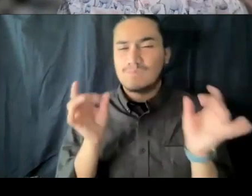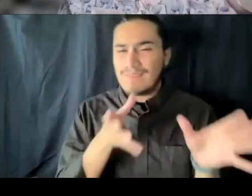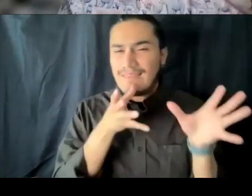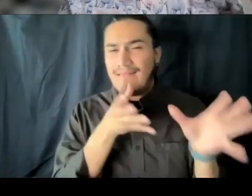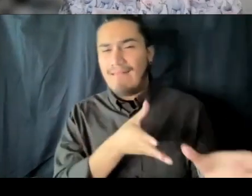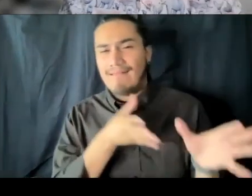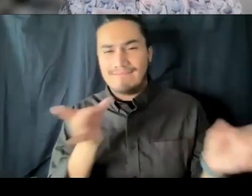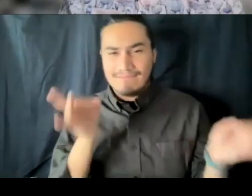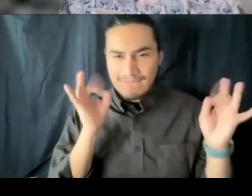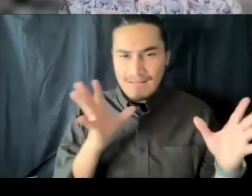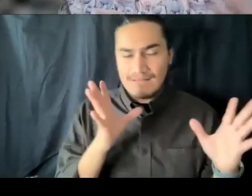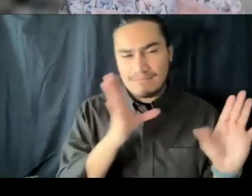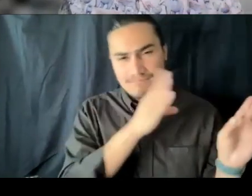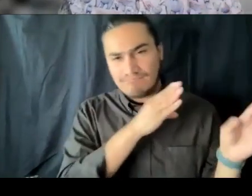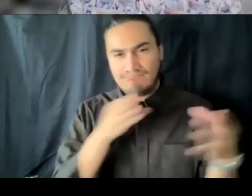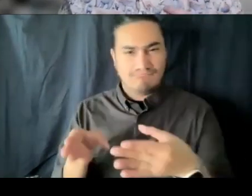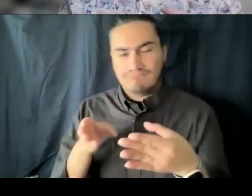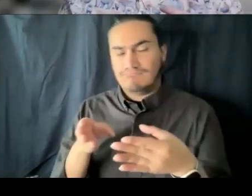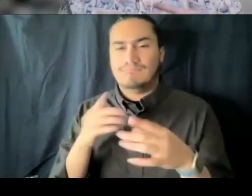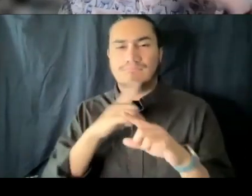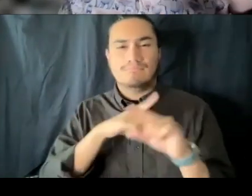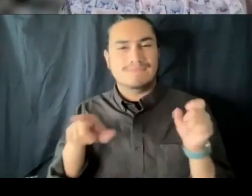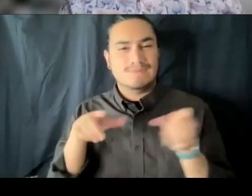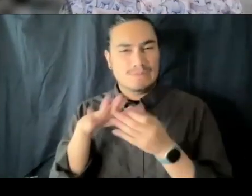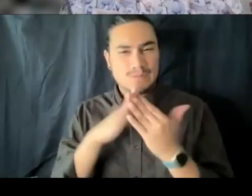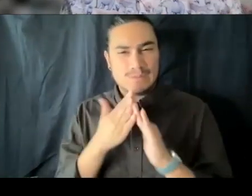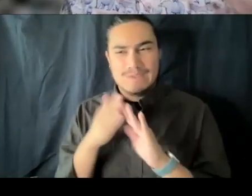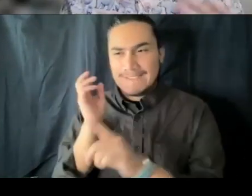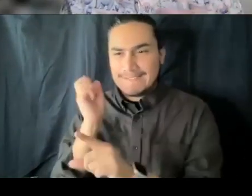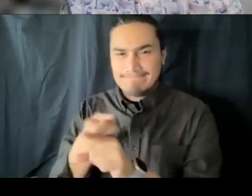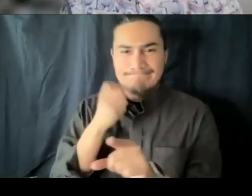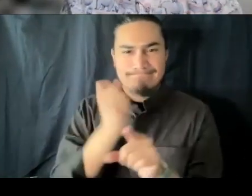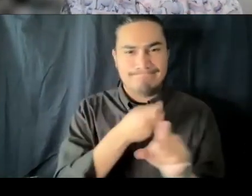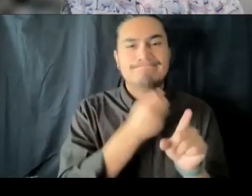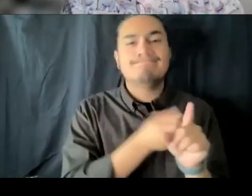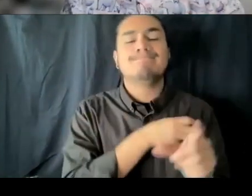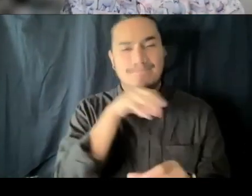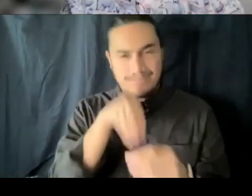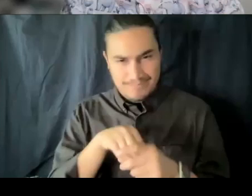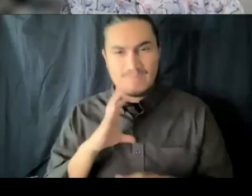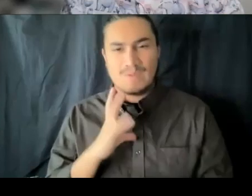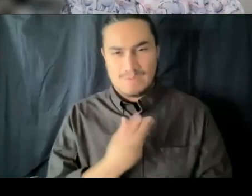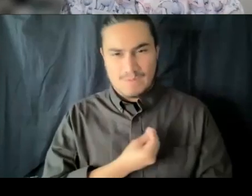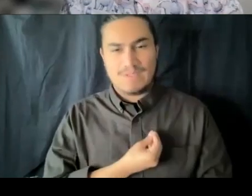directed towards a lot of different communities, including trans and nonbinary communities.